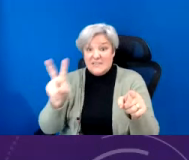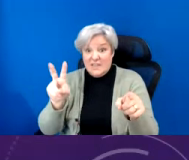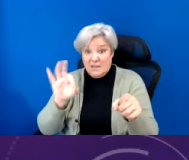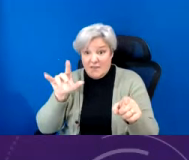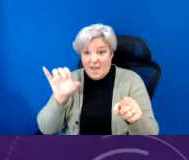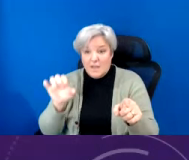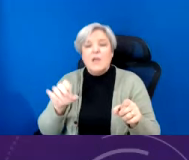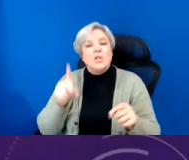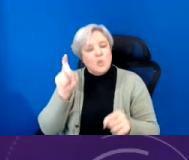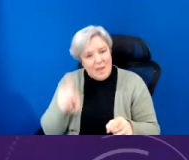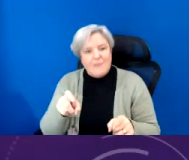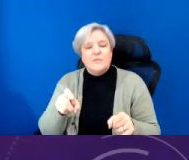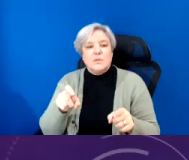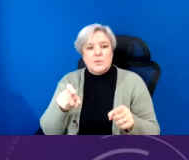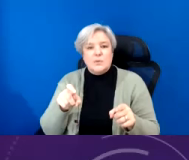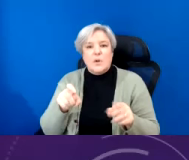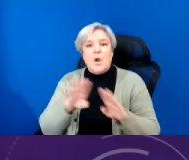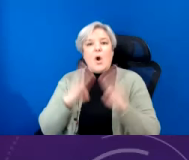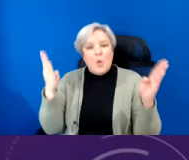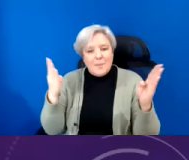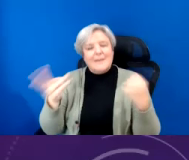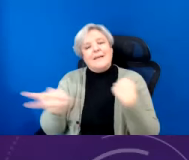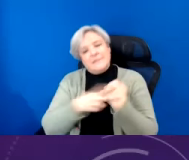you will need to open and resave in Excel